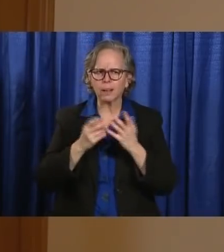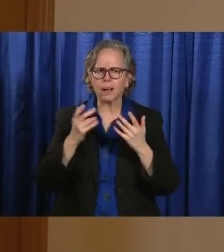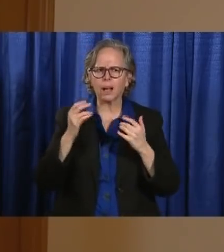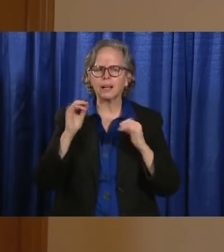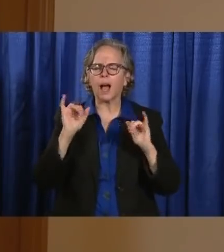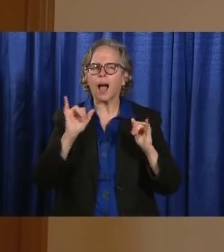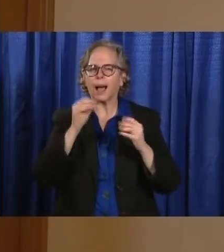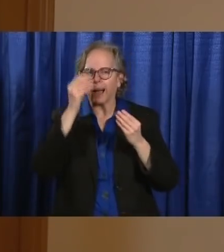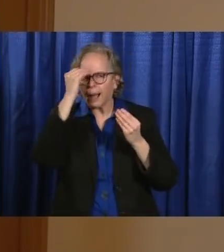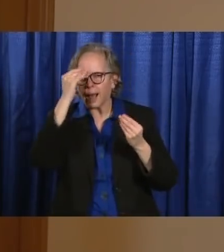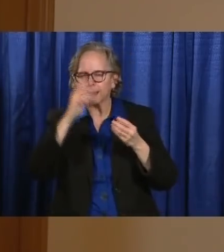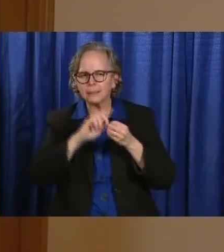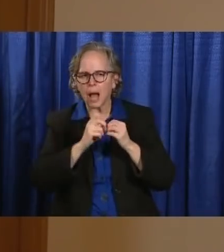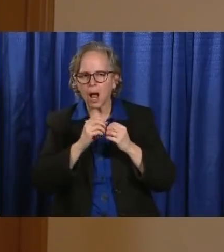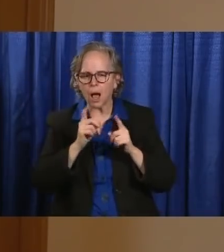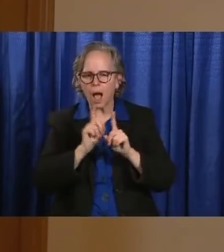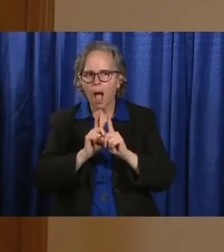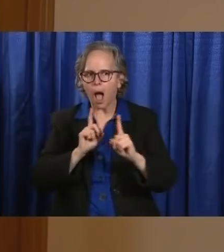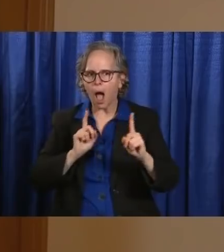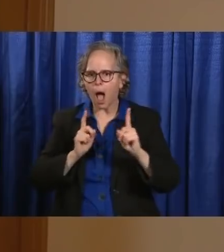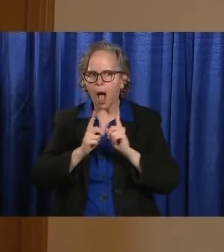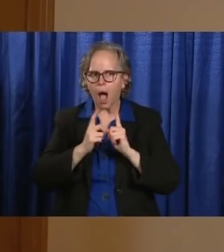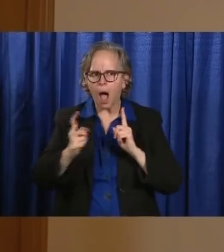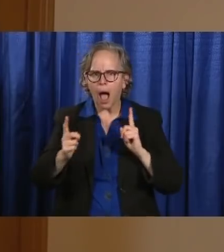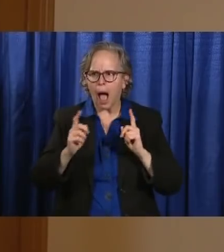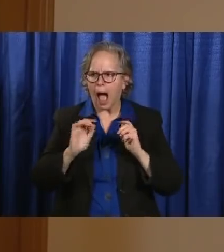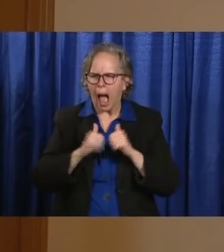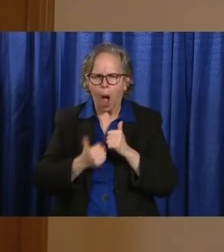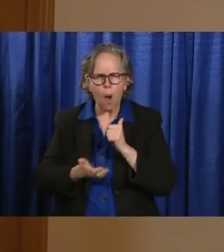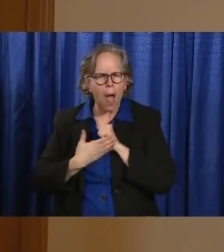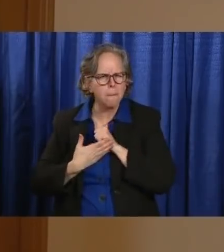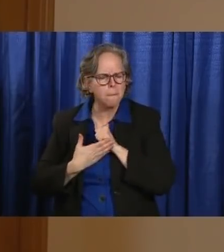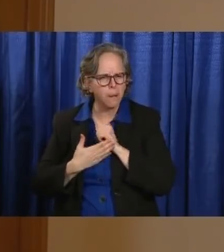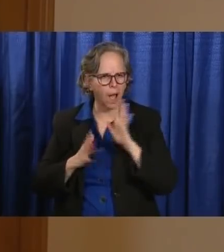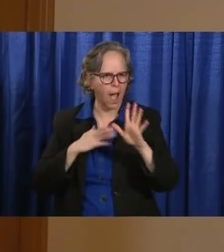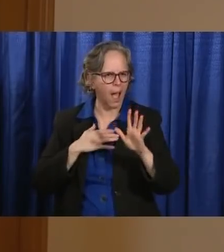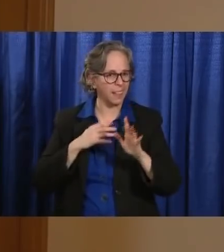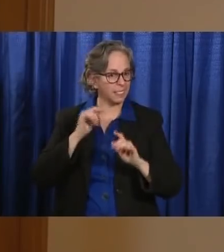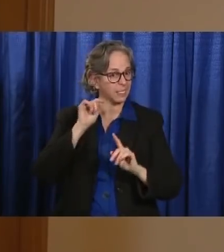IT CAN GIVE US A FALSE SENSE OF SECURITY. THIS IS THE BEGINNING OF SOME